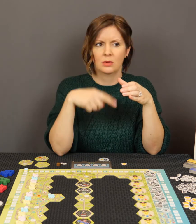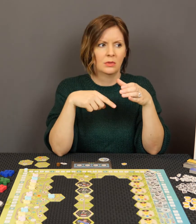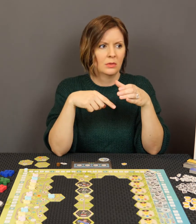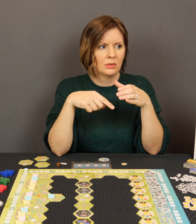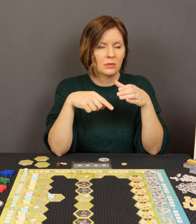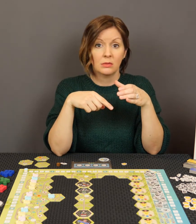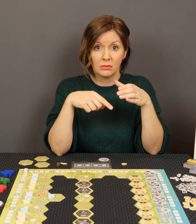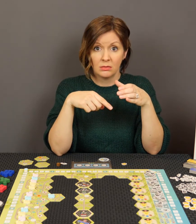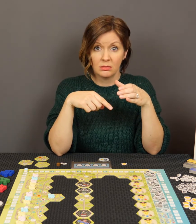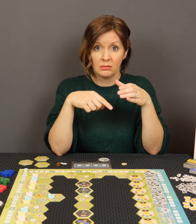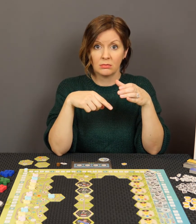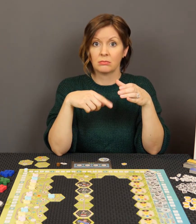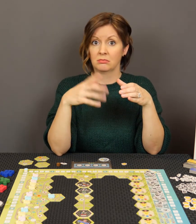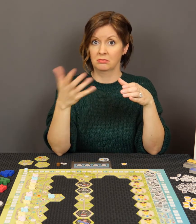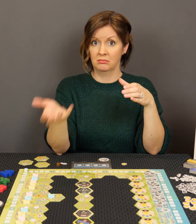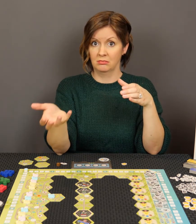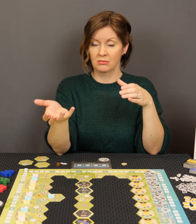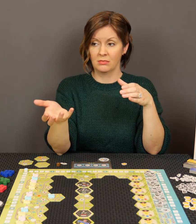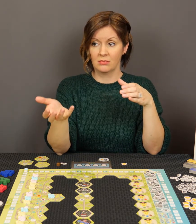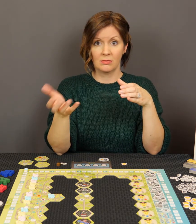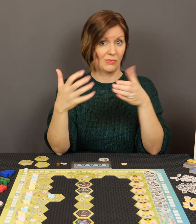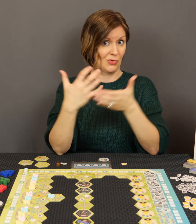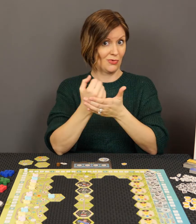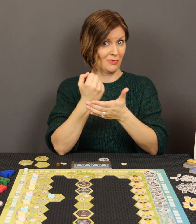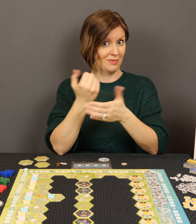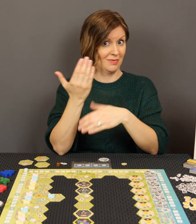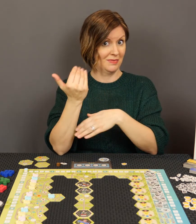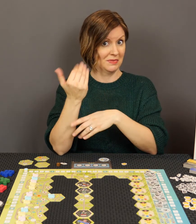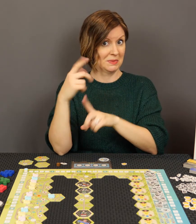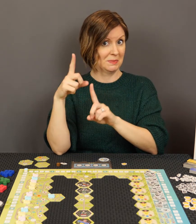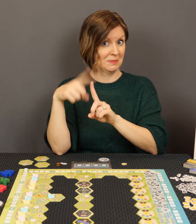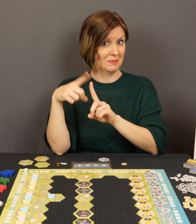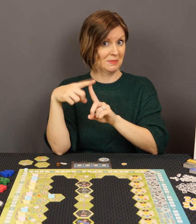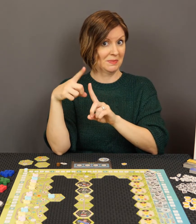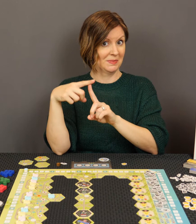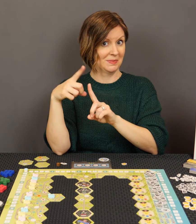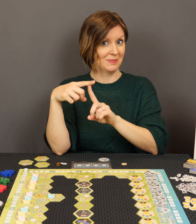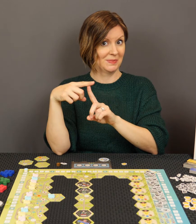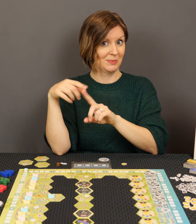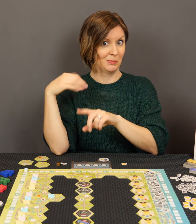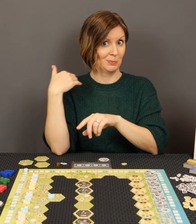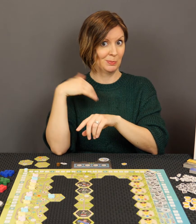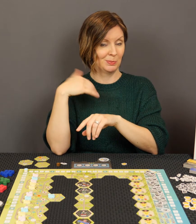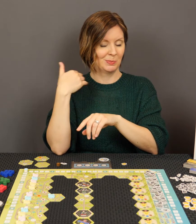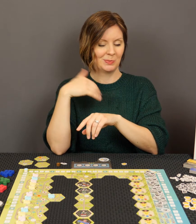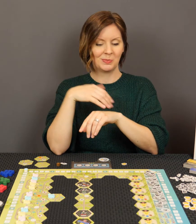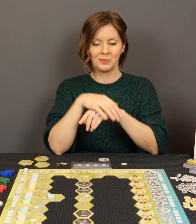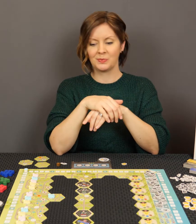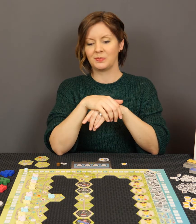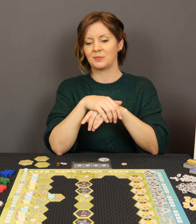categories will earn 15 points.